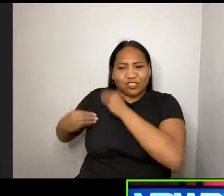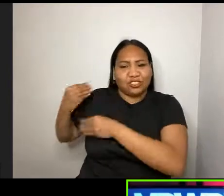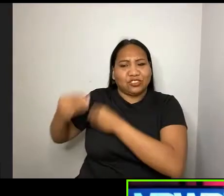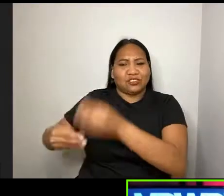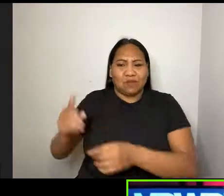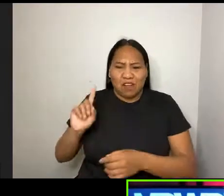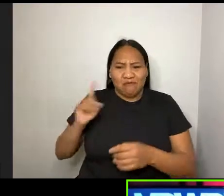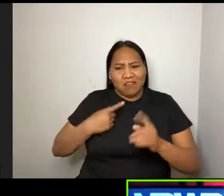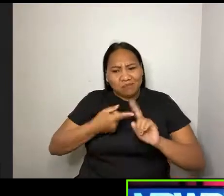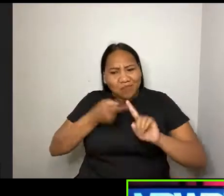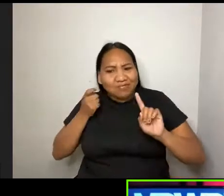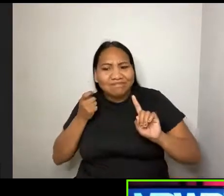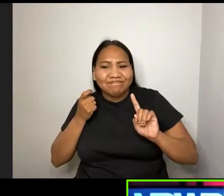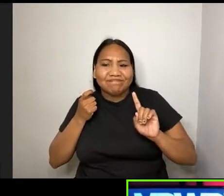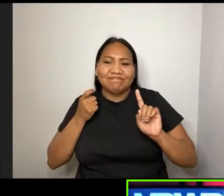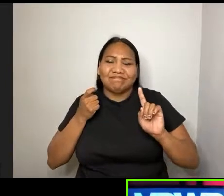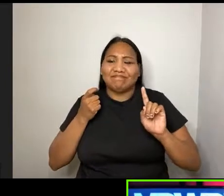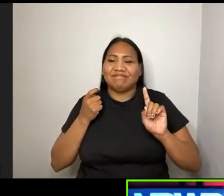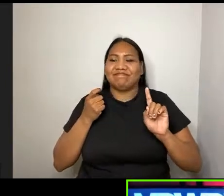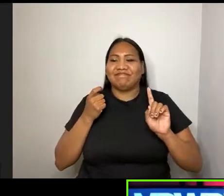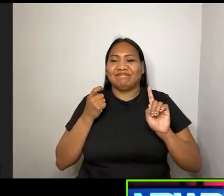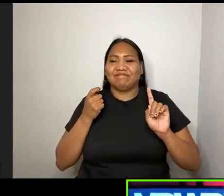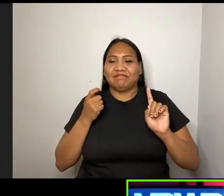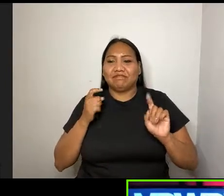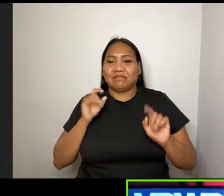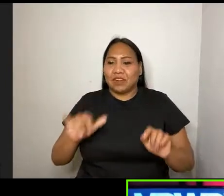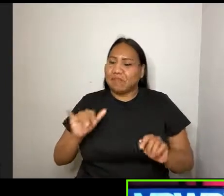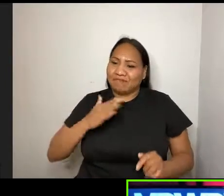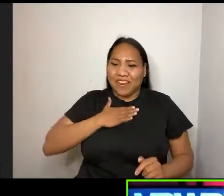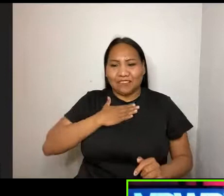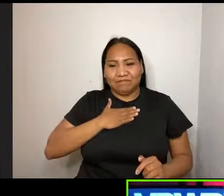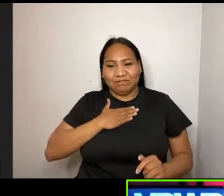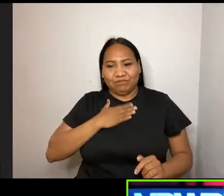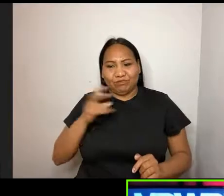This is going to be my transition to manhood and standing up for myself so